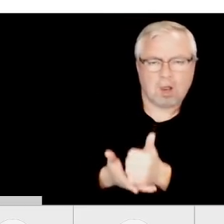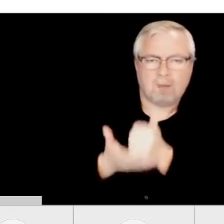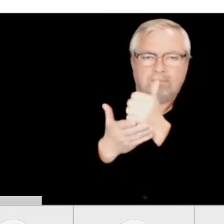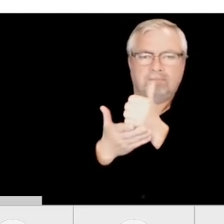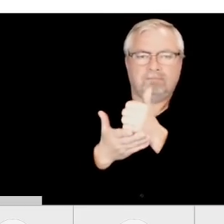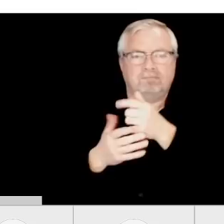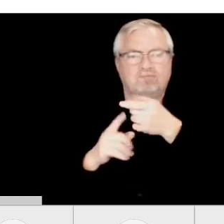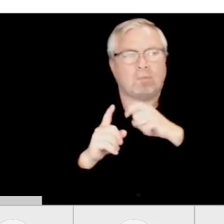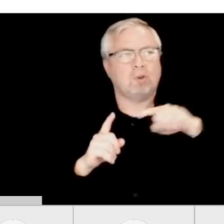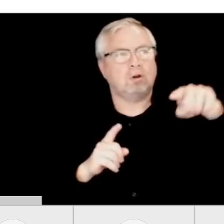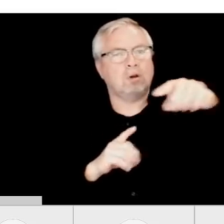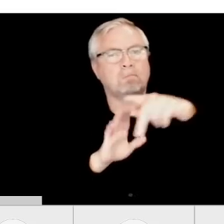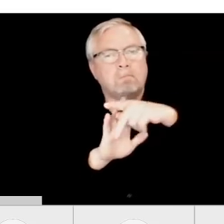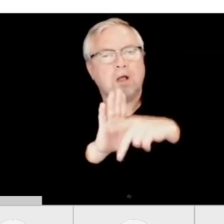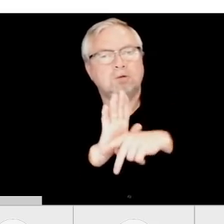These are not recommendations.